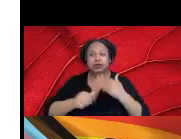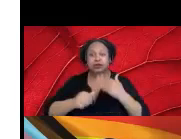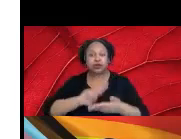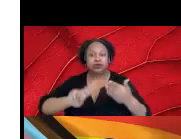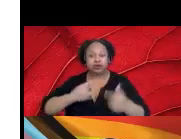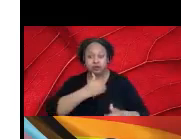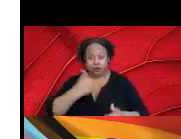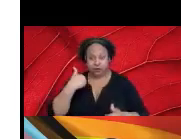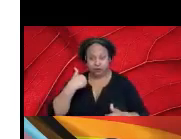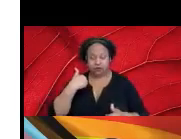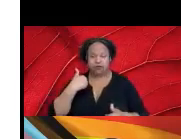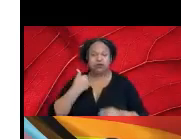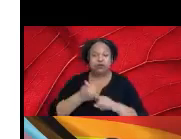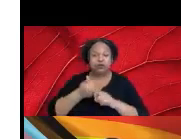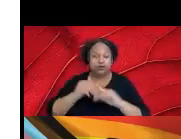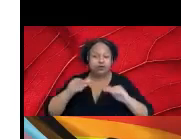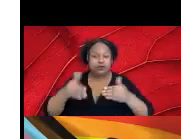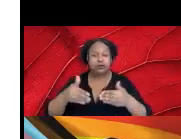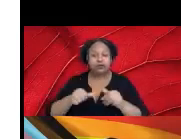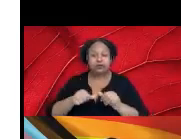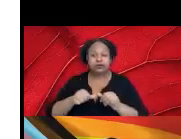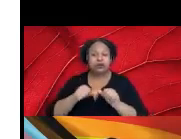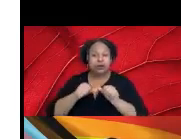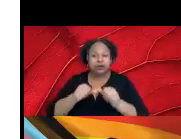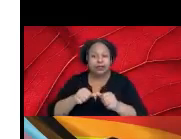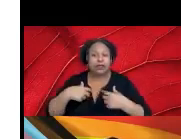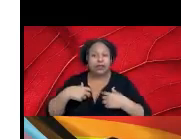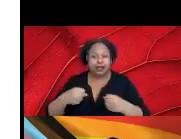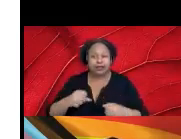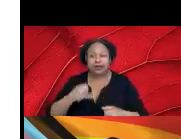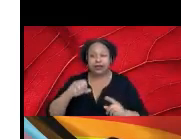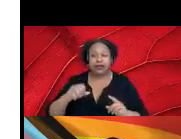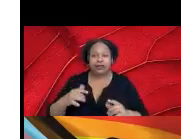focusing on chronic health, sensory and mobility accommodations.